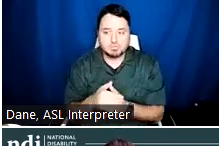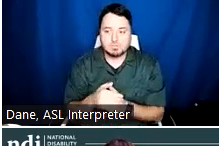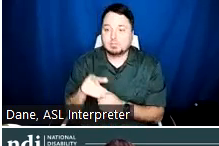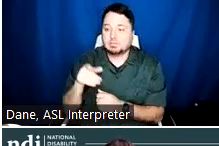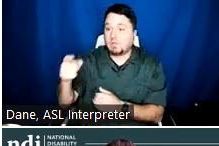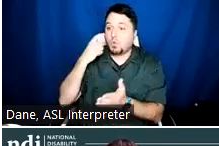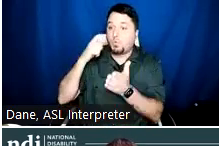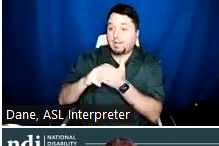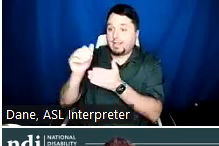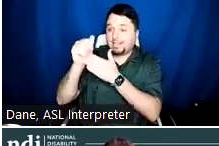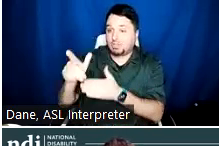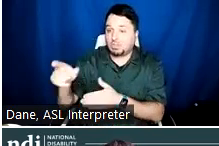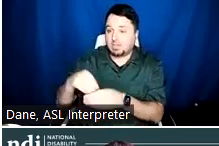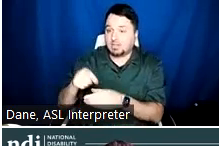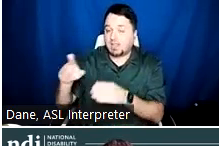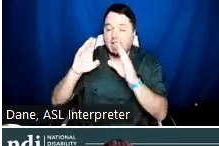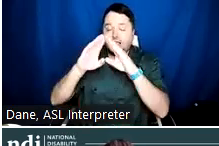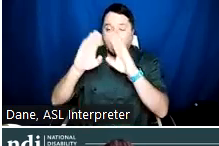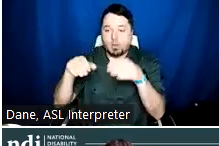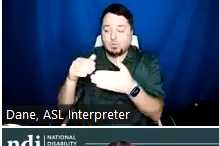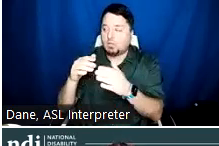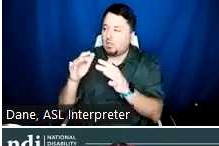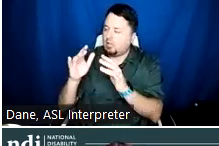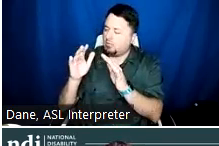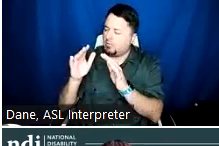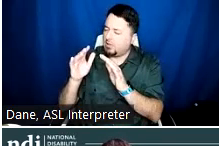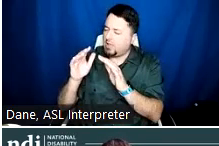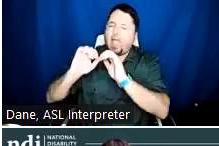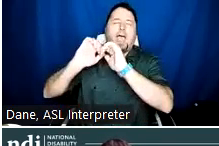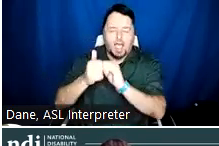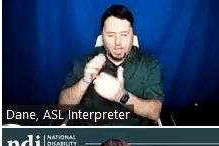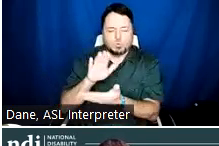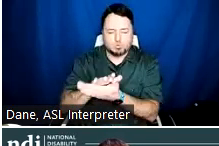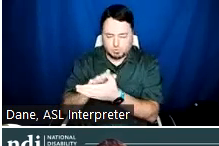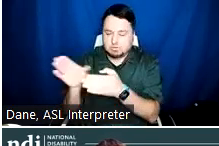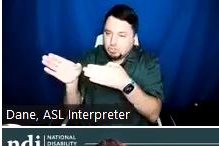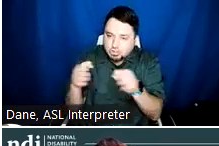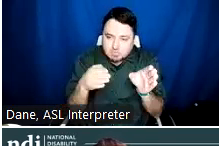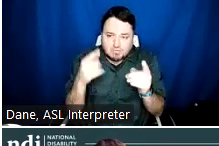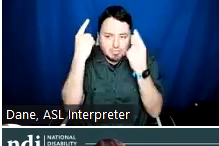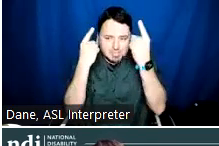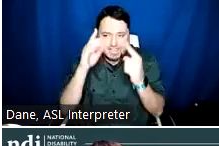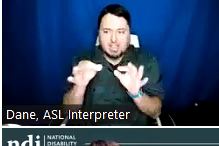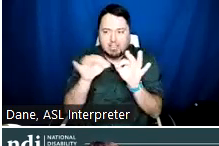leader in shifting how schools think about Indigenous culture and language. He has served